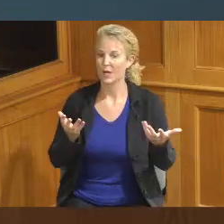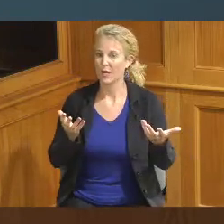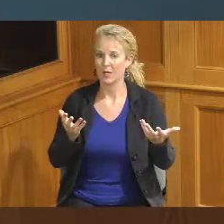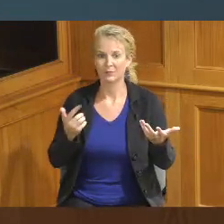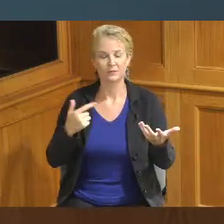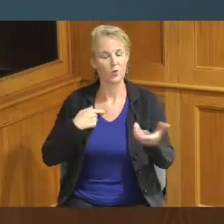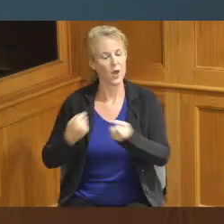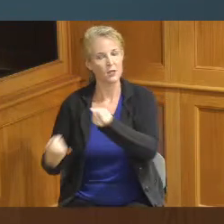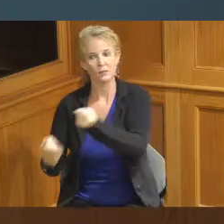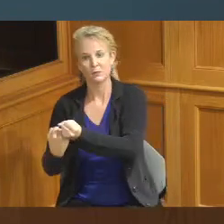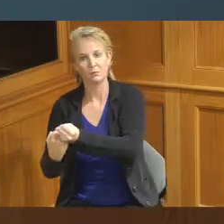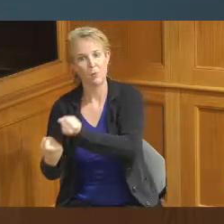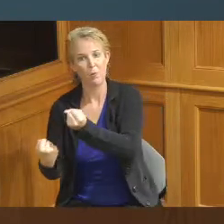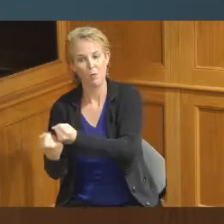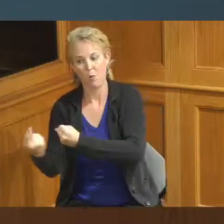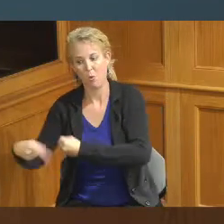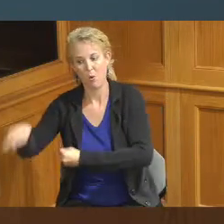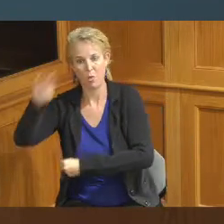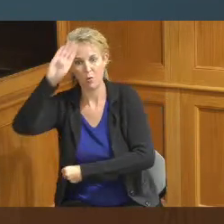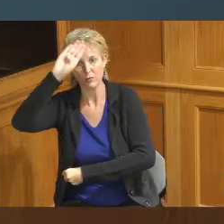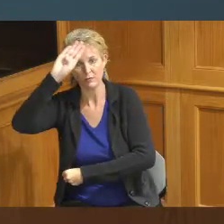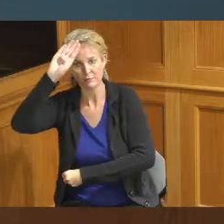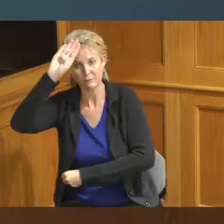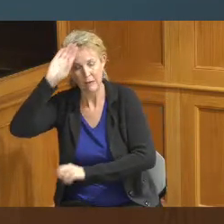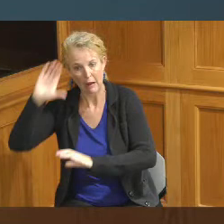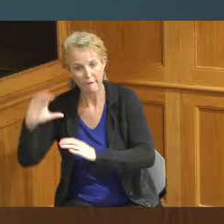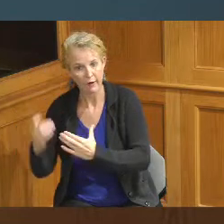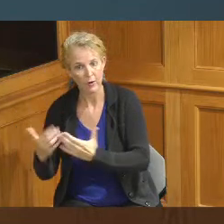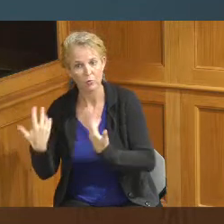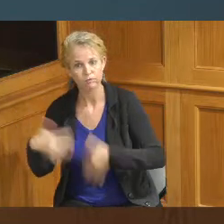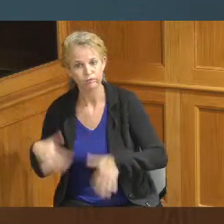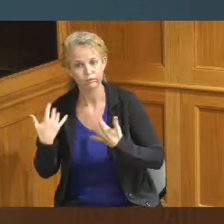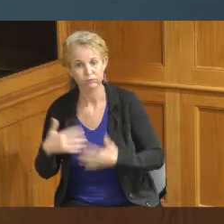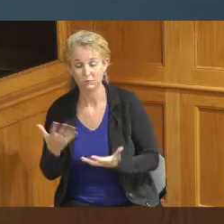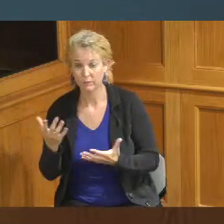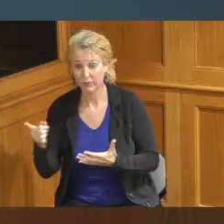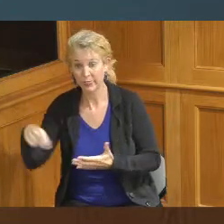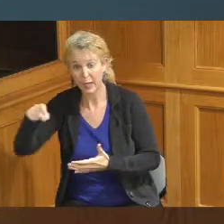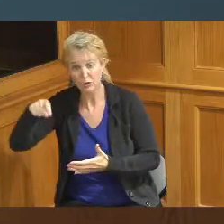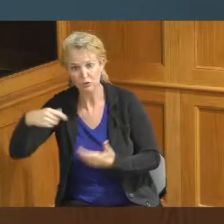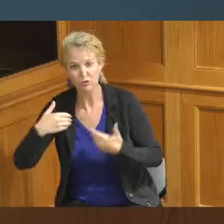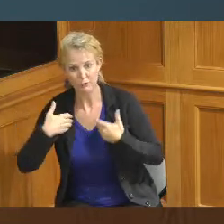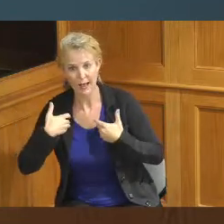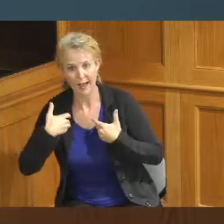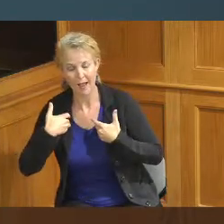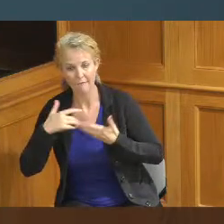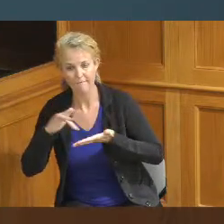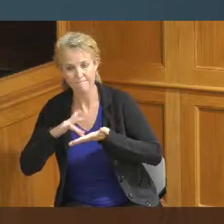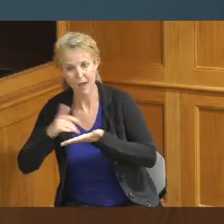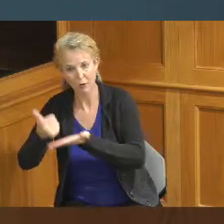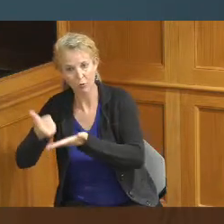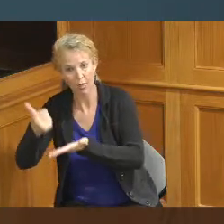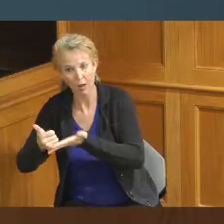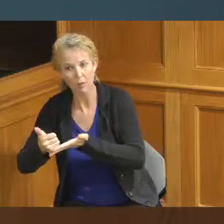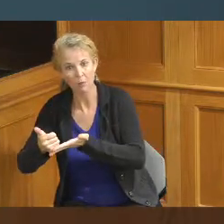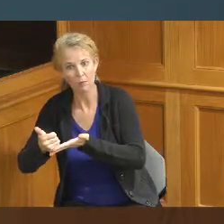solidarity with the firefighters in receiving the cancer support it was a big battle up in